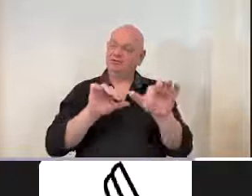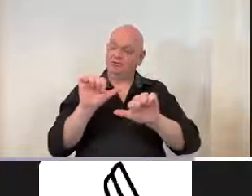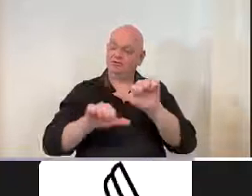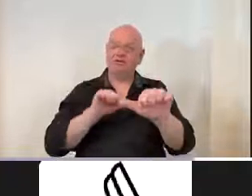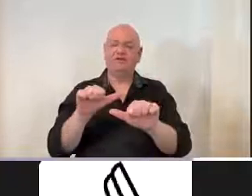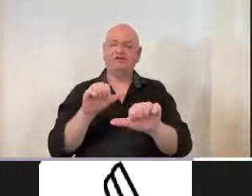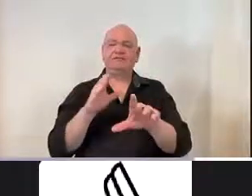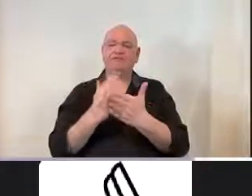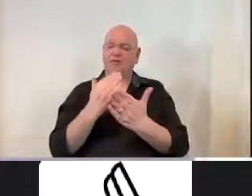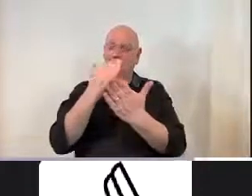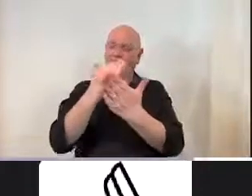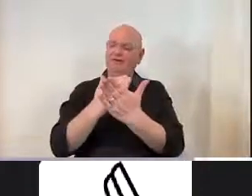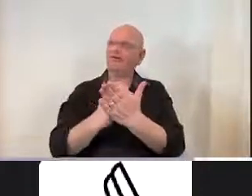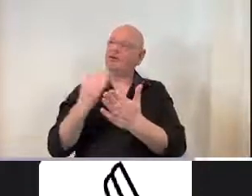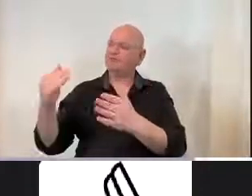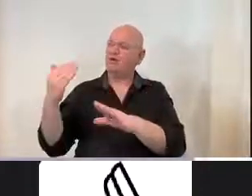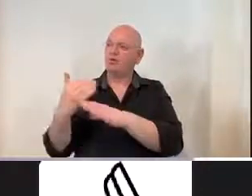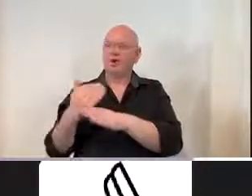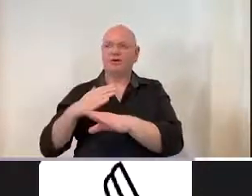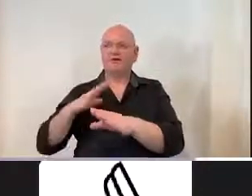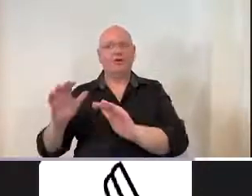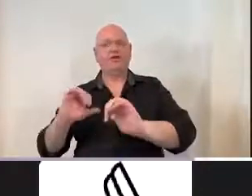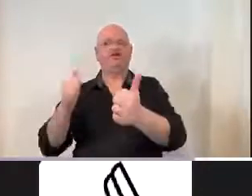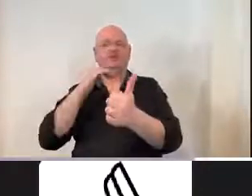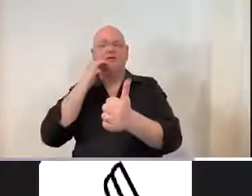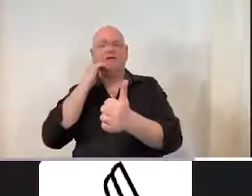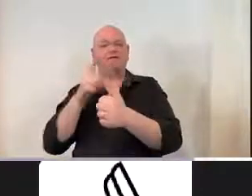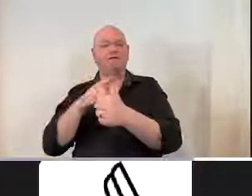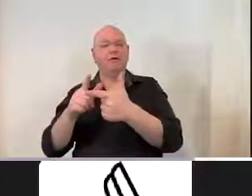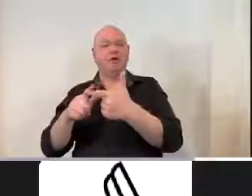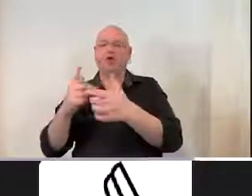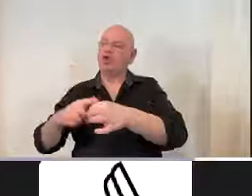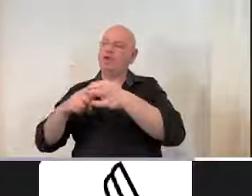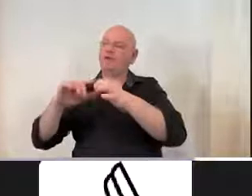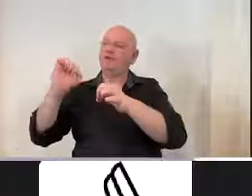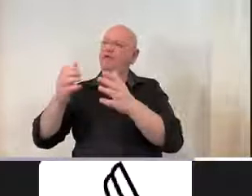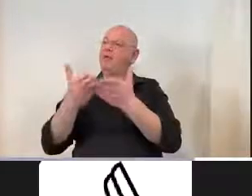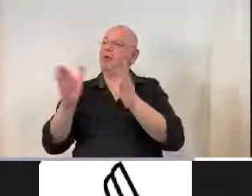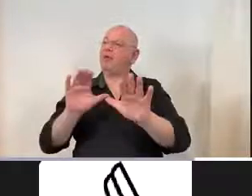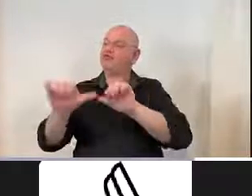totally for free. We judge that. We take on the lease. Property, Hypha Studios, and the artist effectively